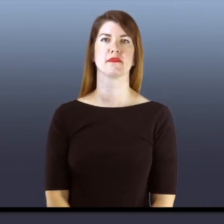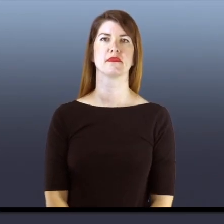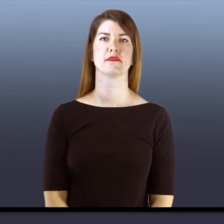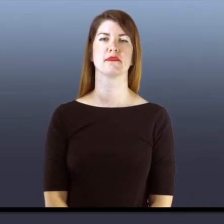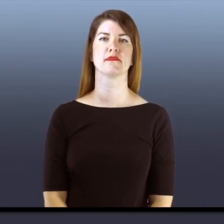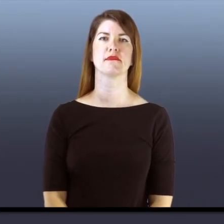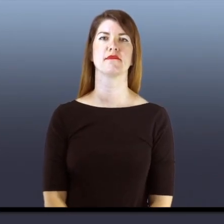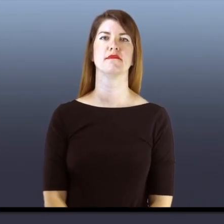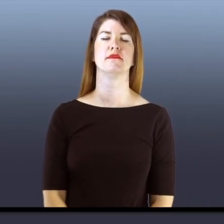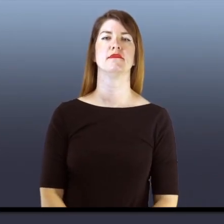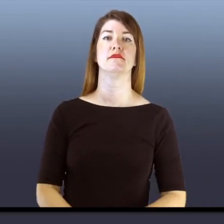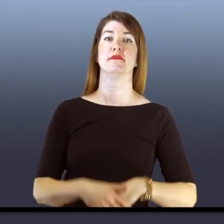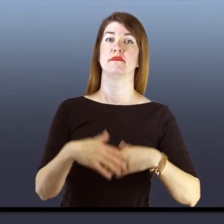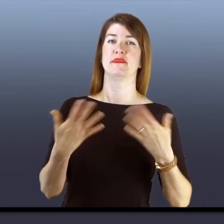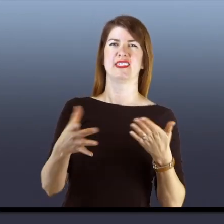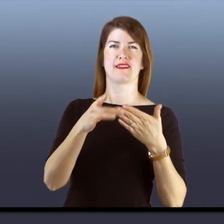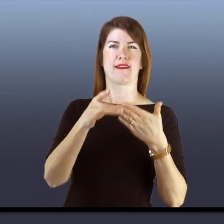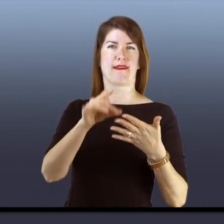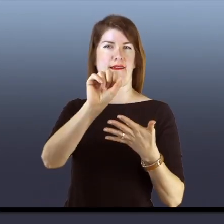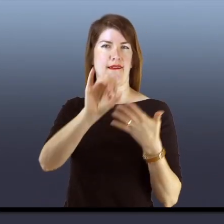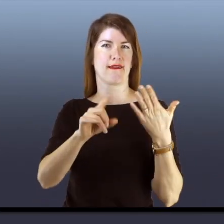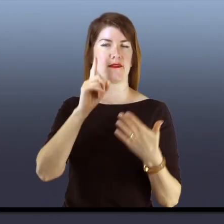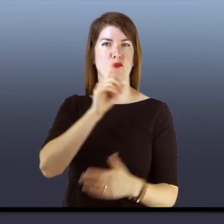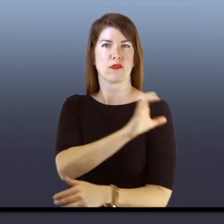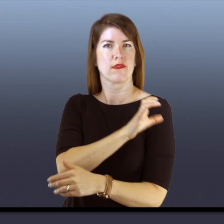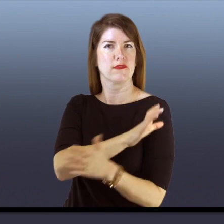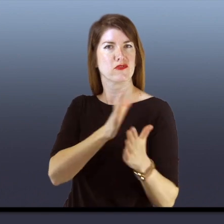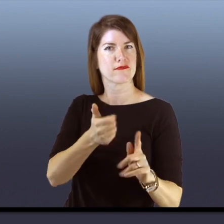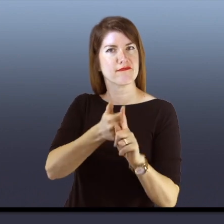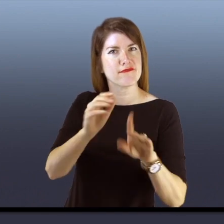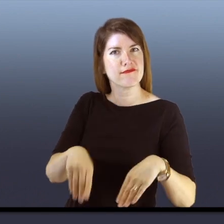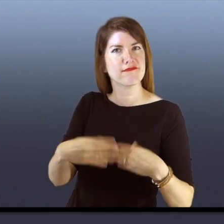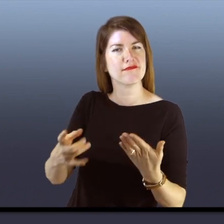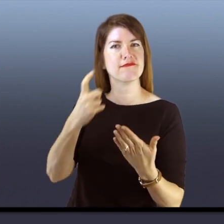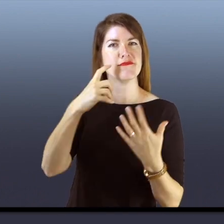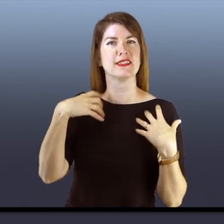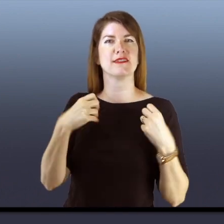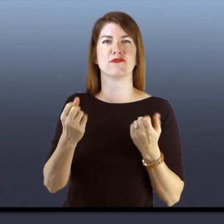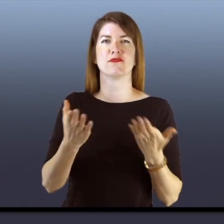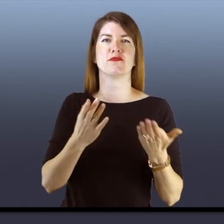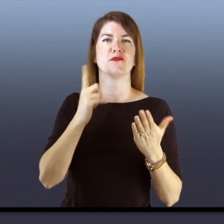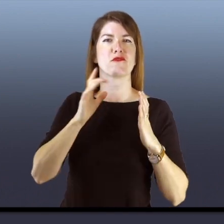So this is a guide for clinicians providing mental health services to clients that are deaf and hard of hearing.